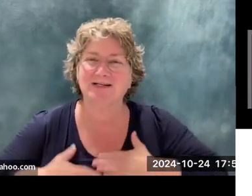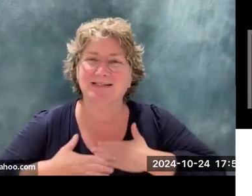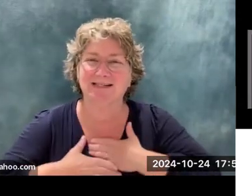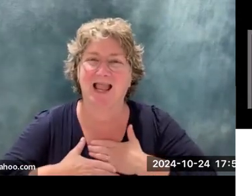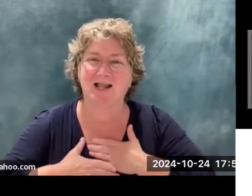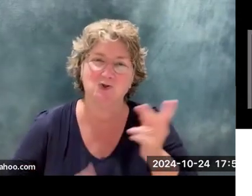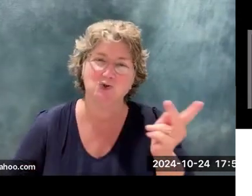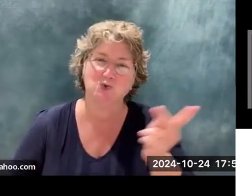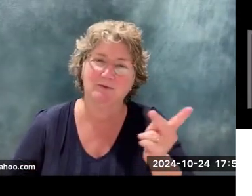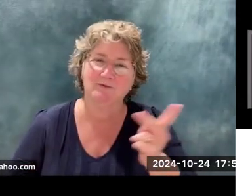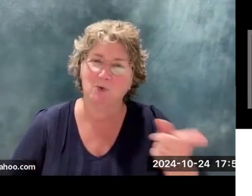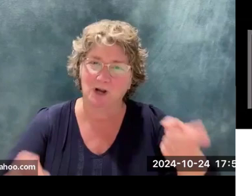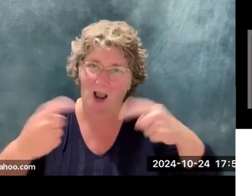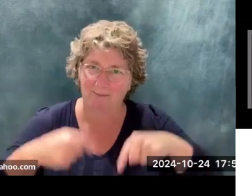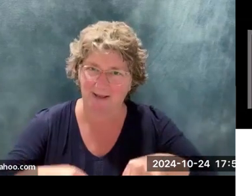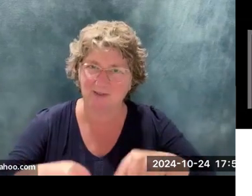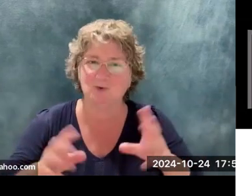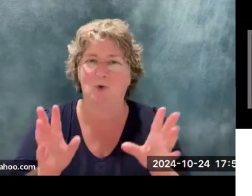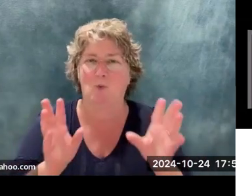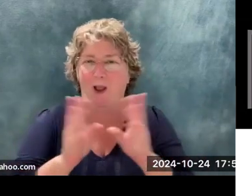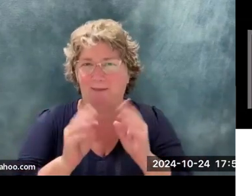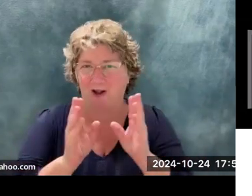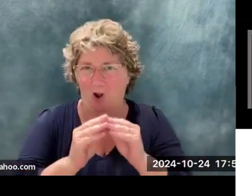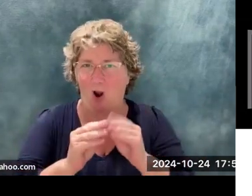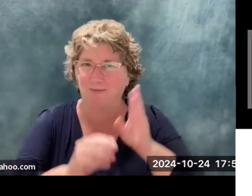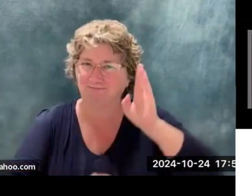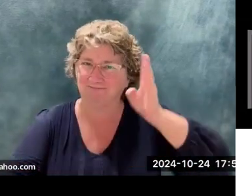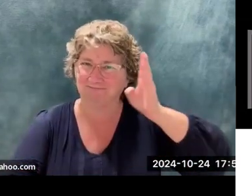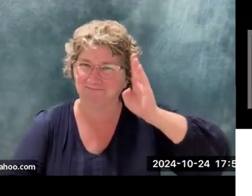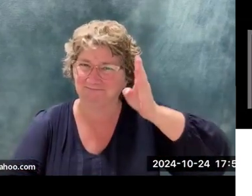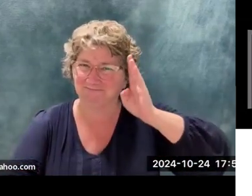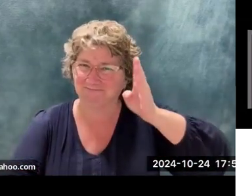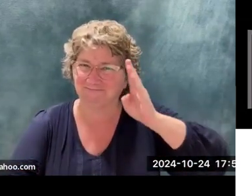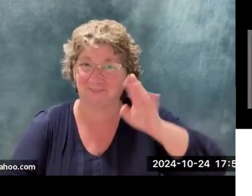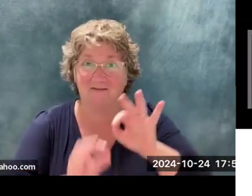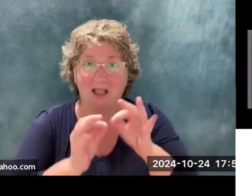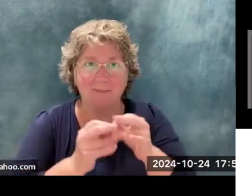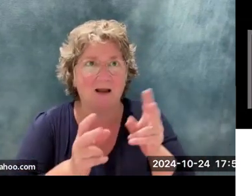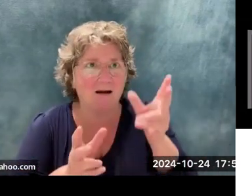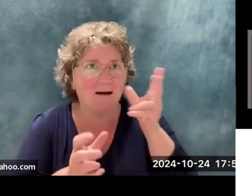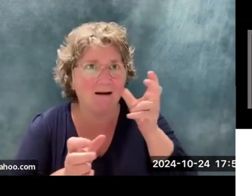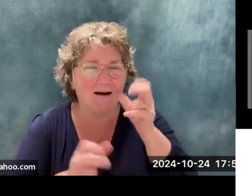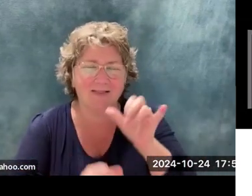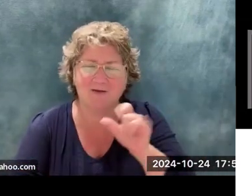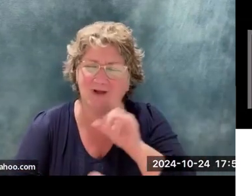our webinar and presenting to our families this evening. The information was very, very helpful